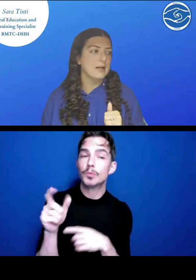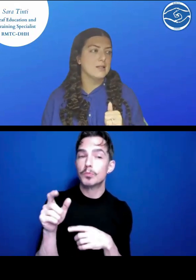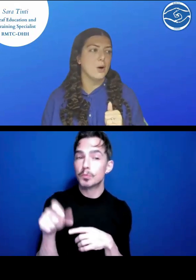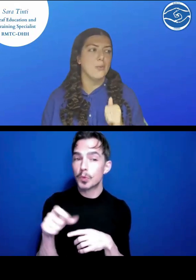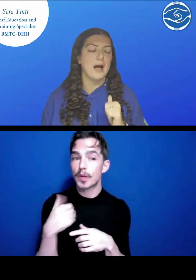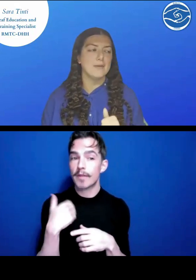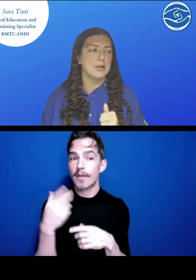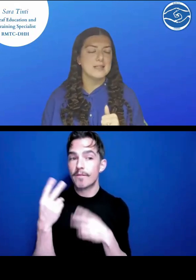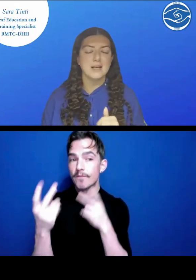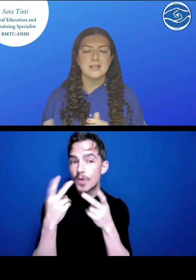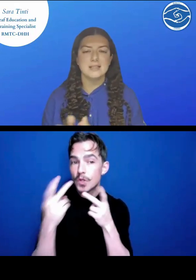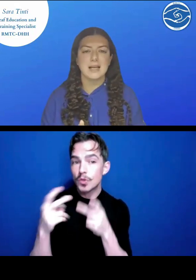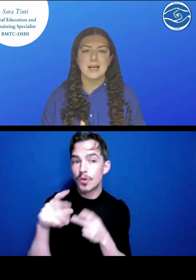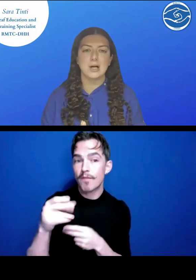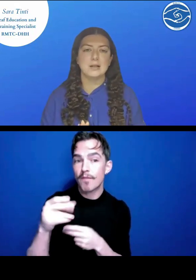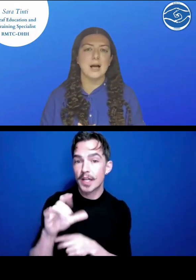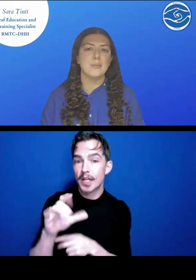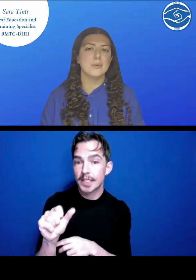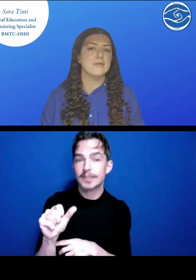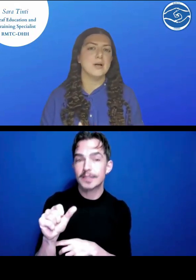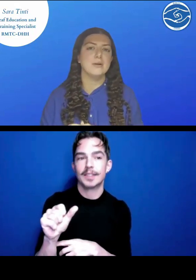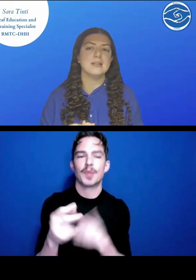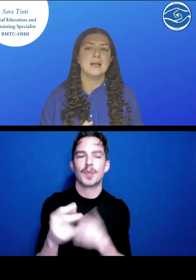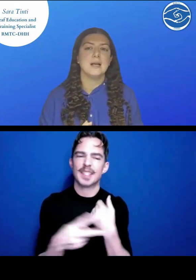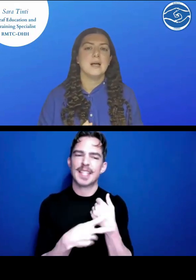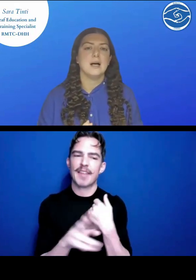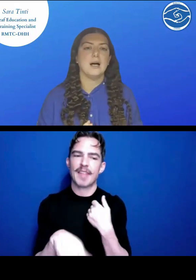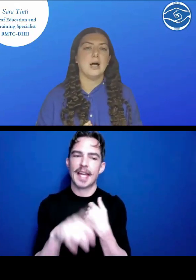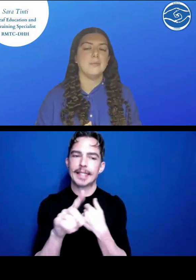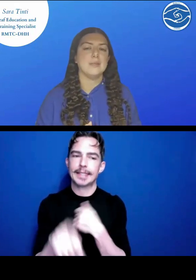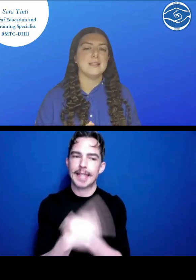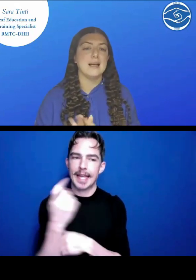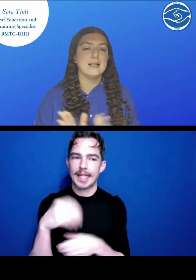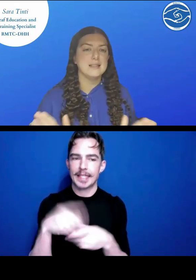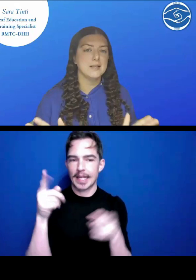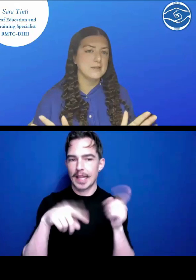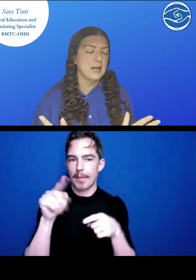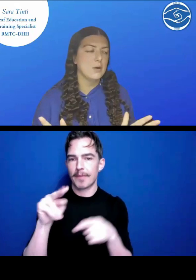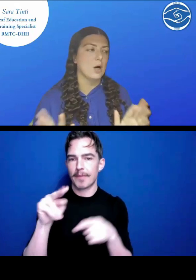coming. So, we have a little save the date in our collaborative notes. The tentative date,